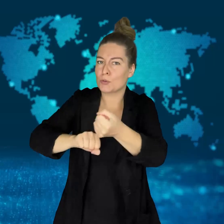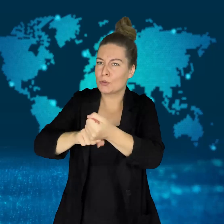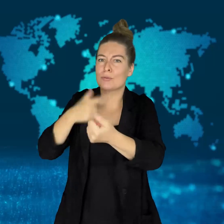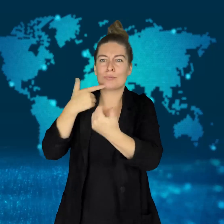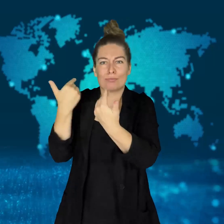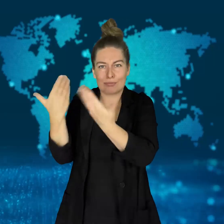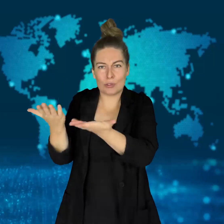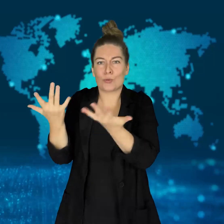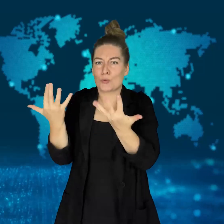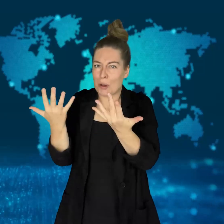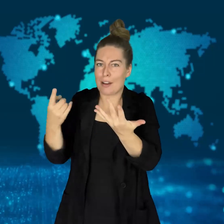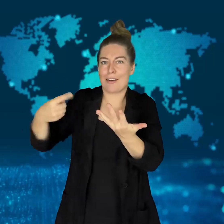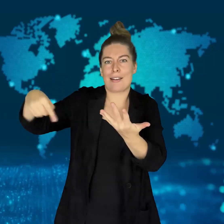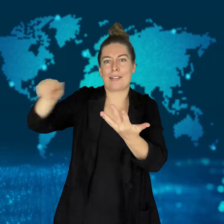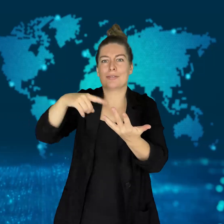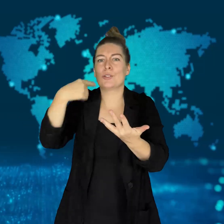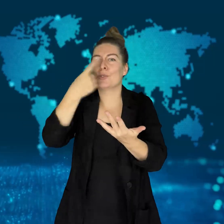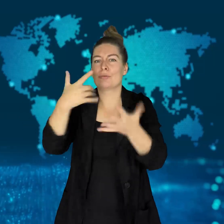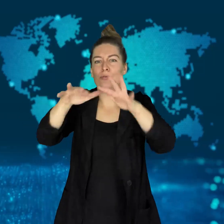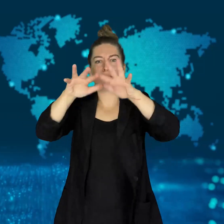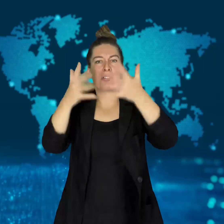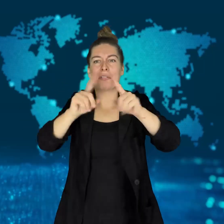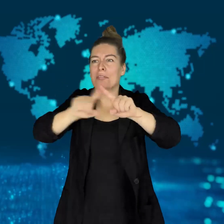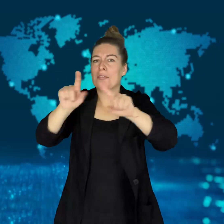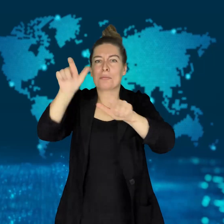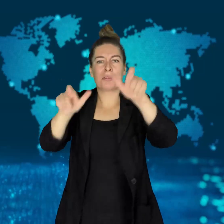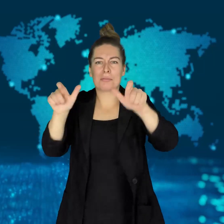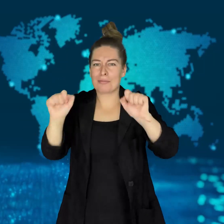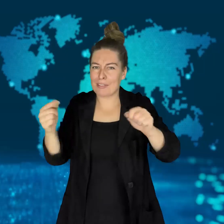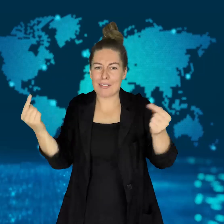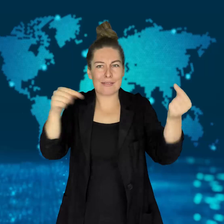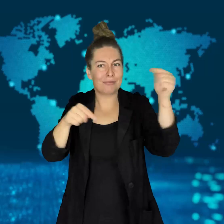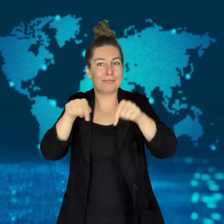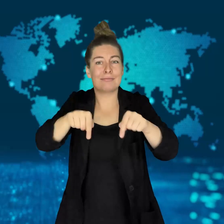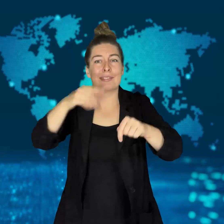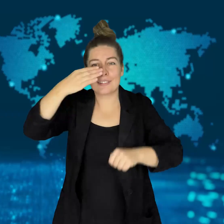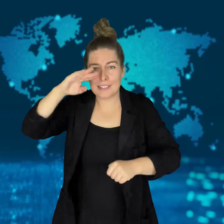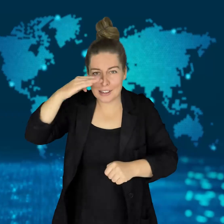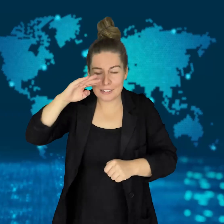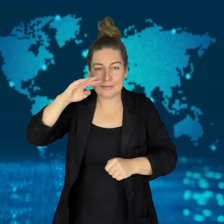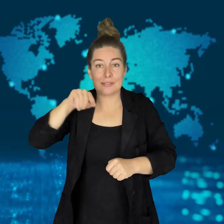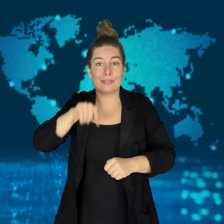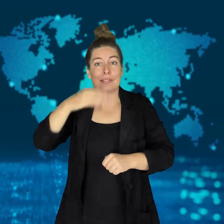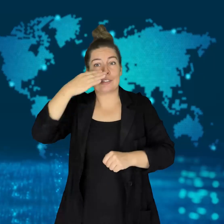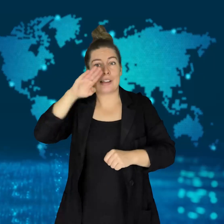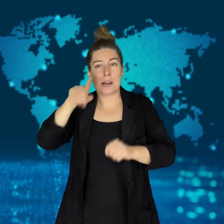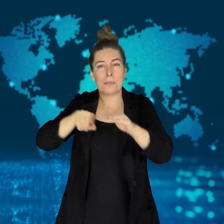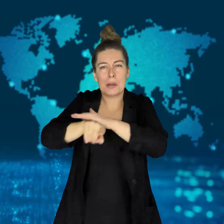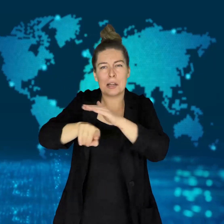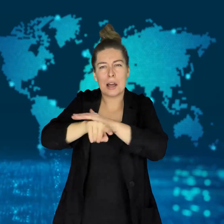it aimed to show migrants that they are welcome in Ireland.